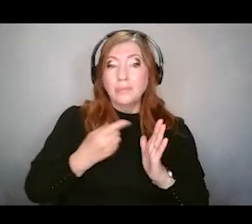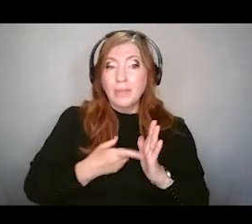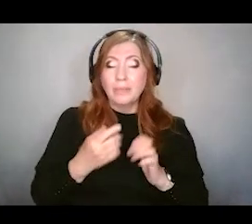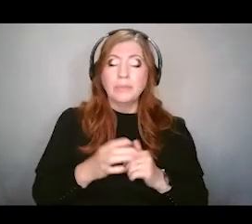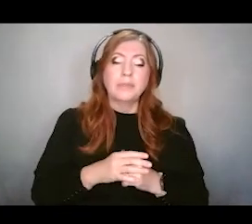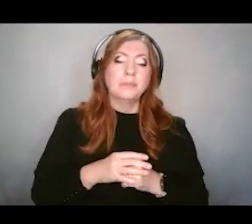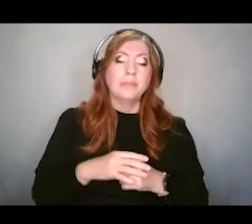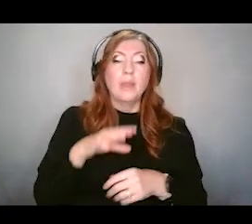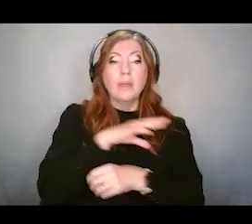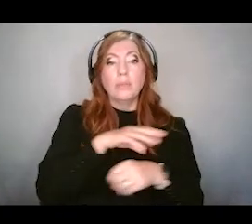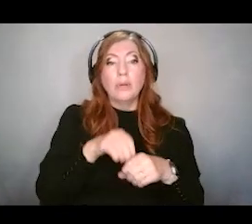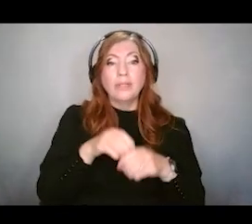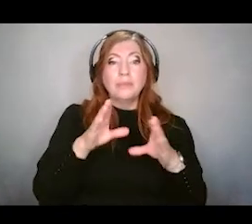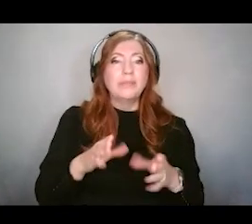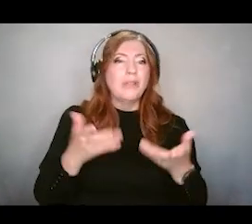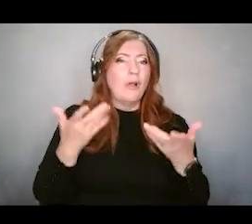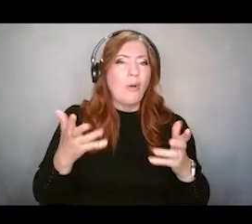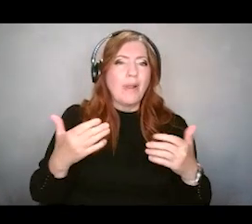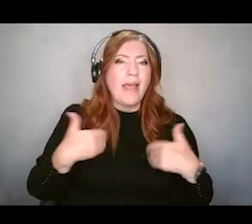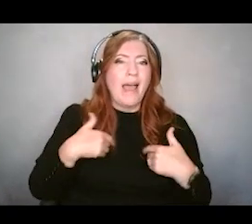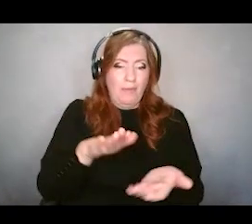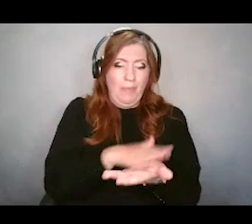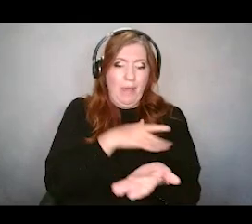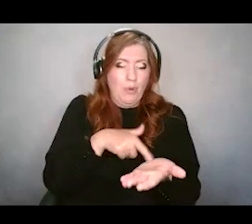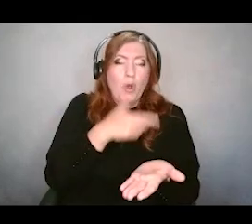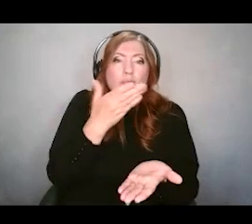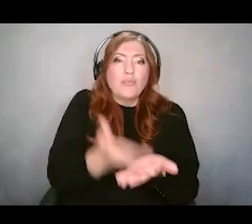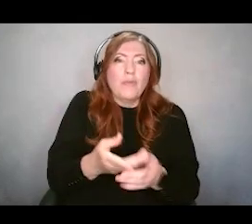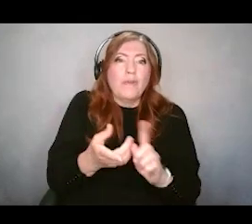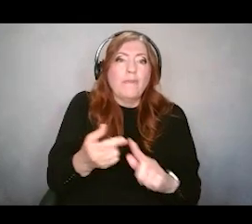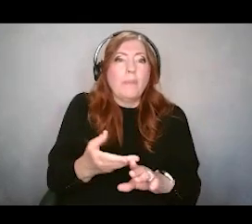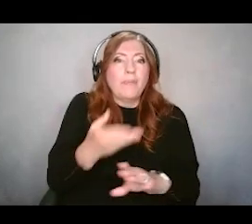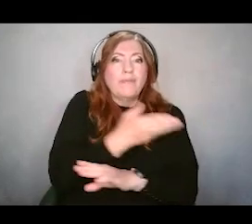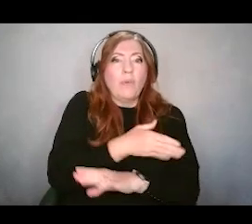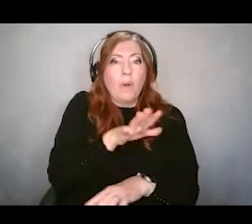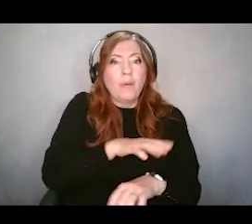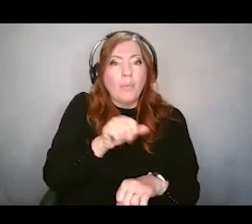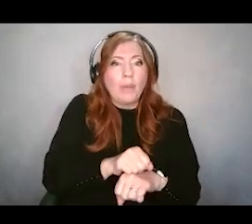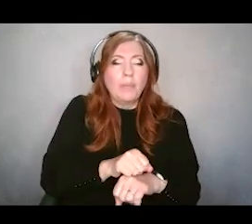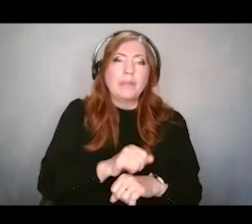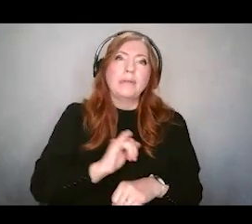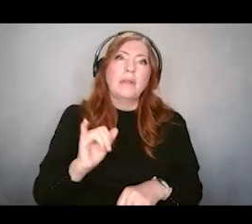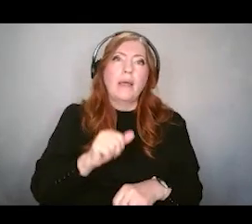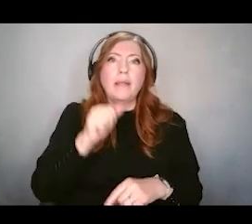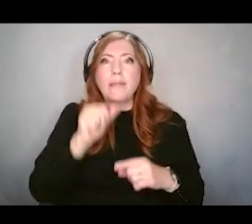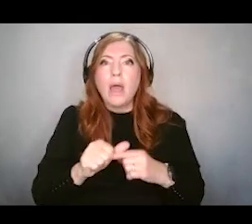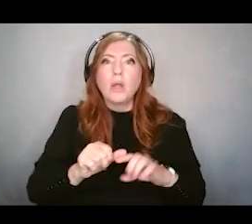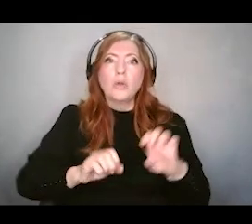Sometimes, participants already have documentation from past appointments, like letters or evaluation